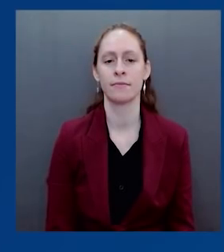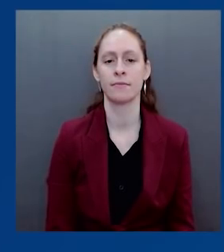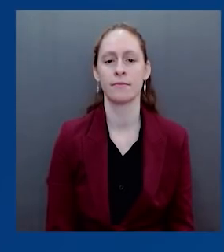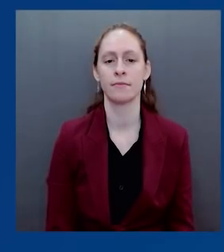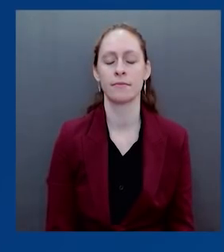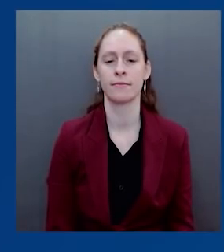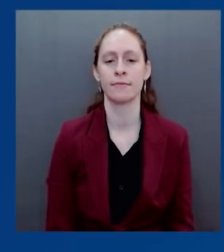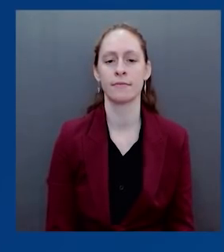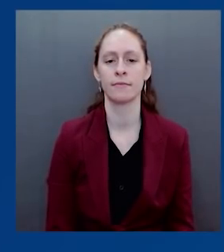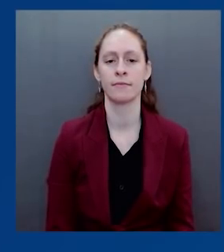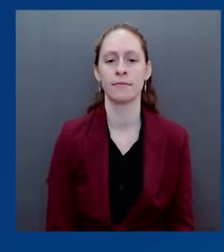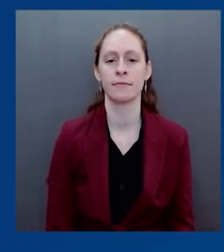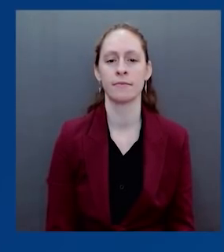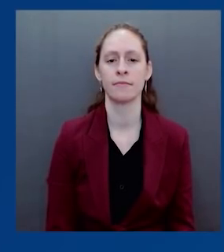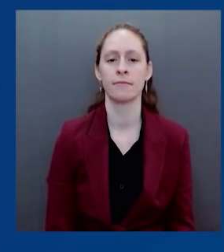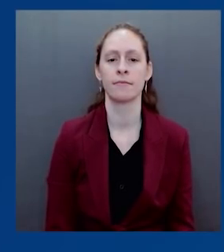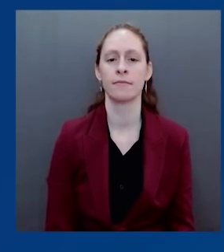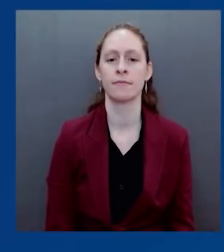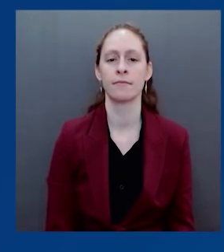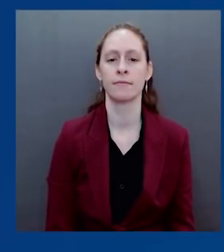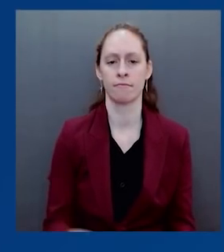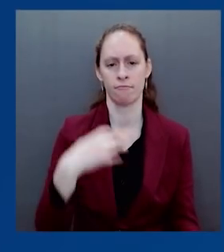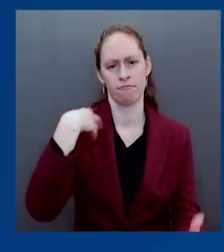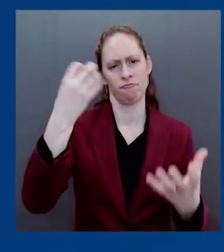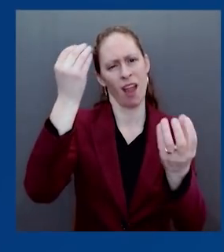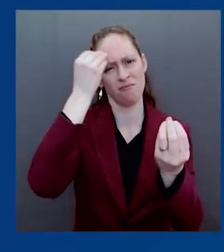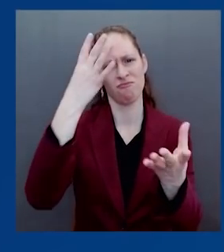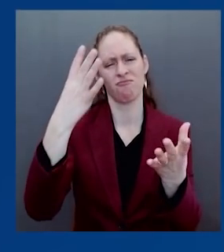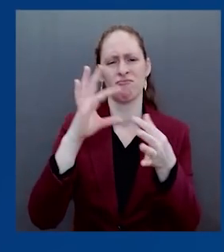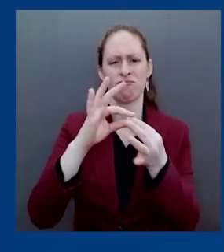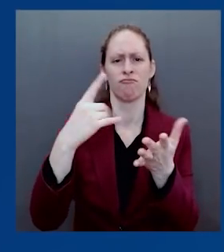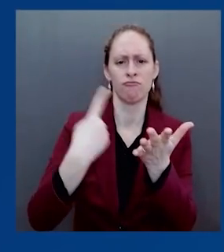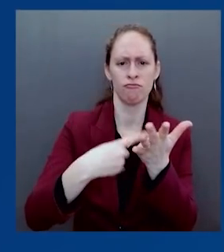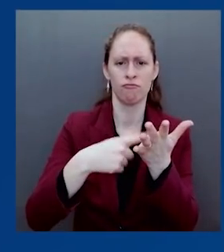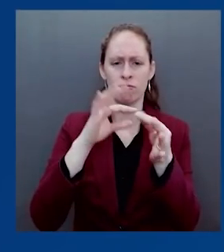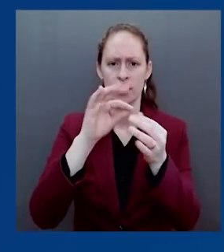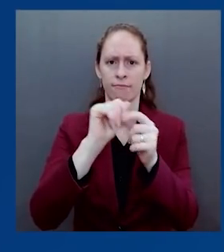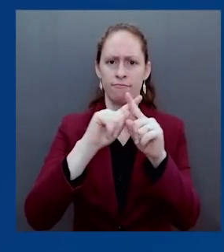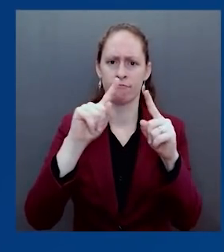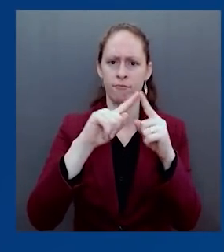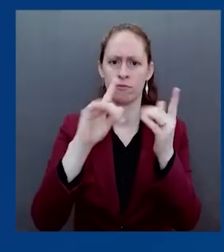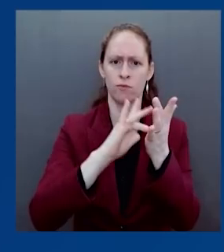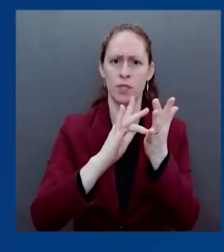now than at any other point during the pandemic. This is the direct result